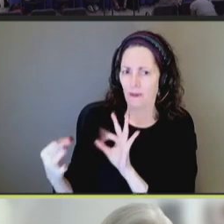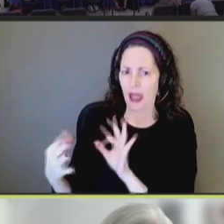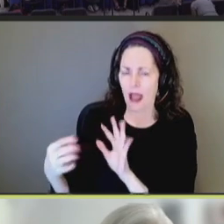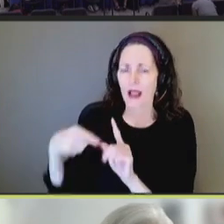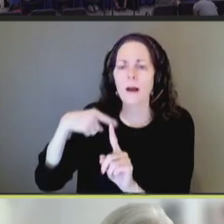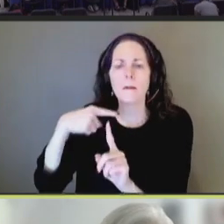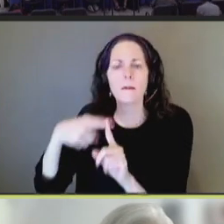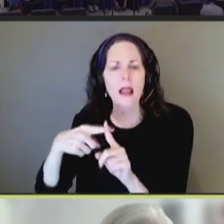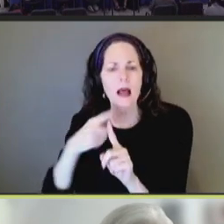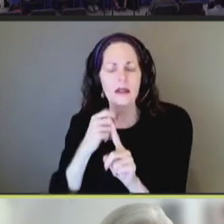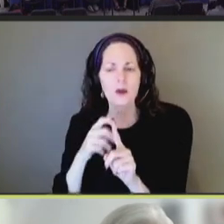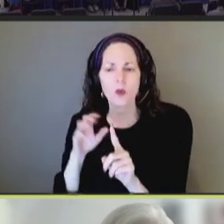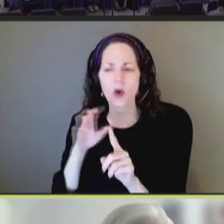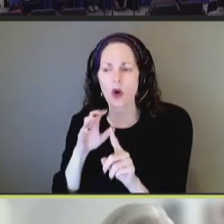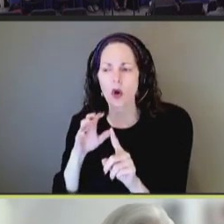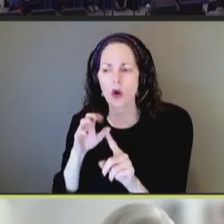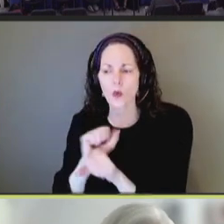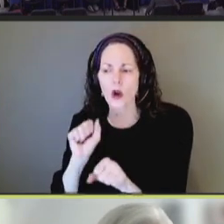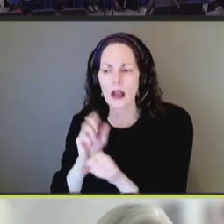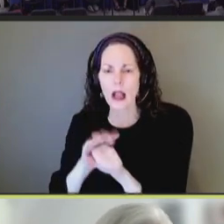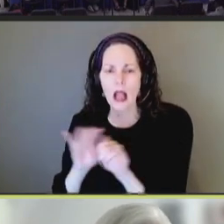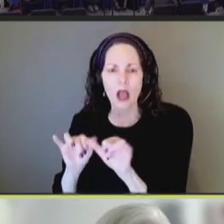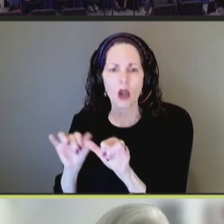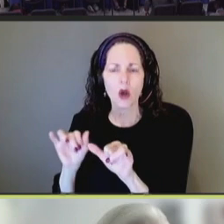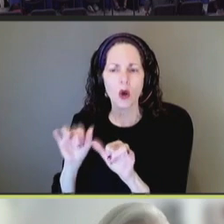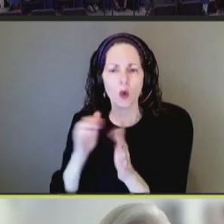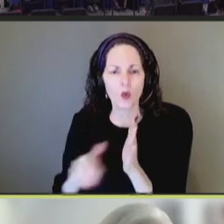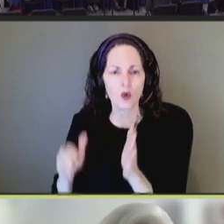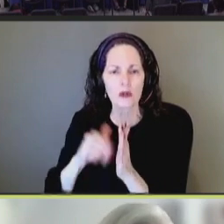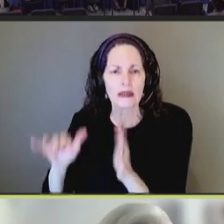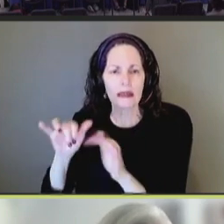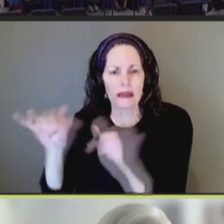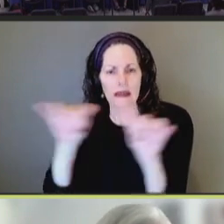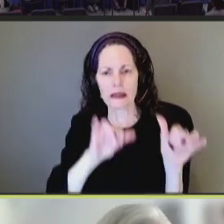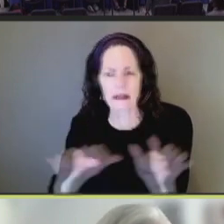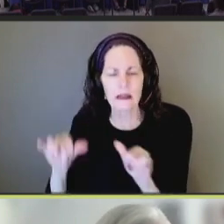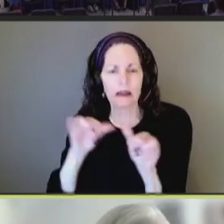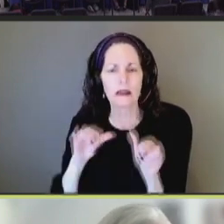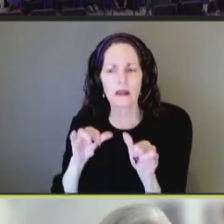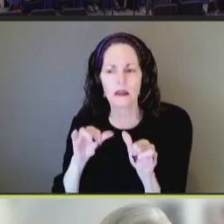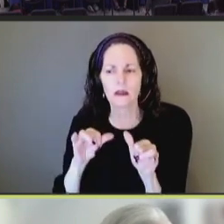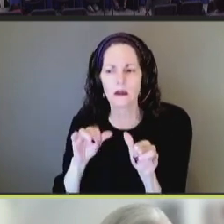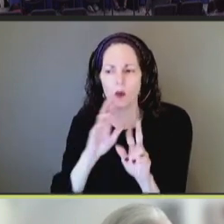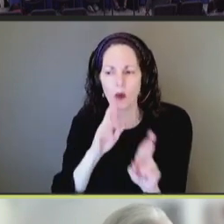quality reports that will show trends over time and areas that may need improvement.